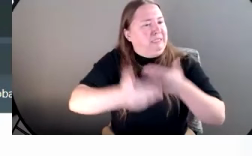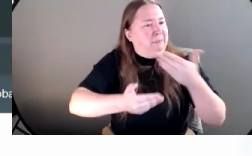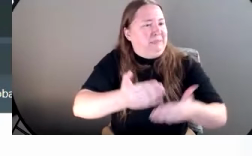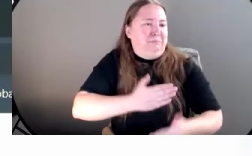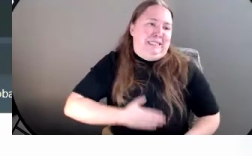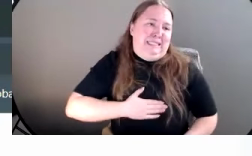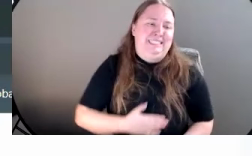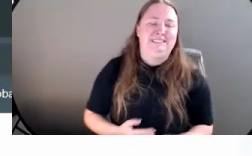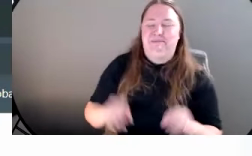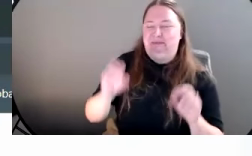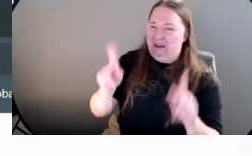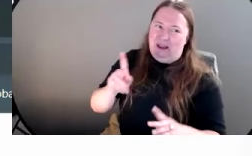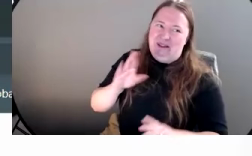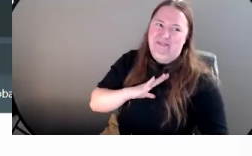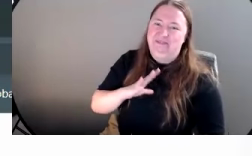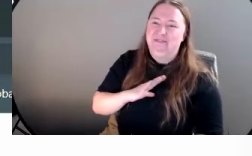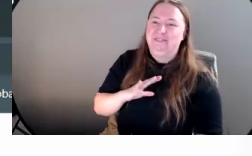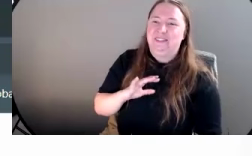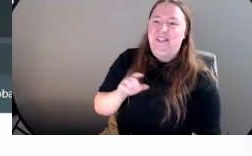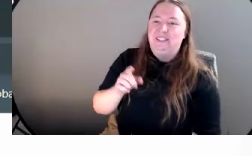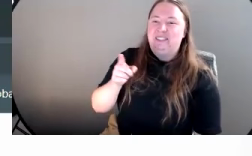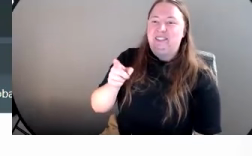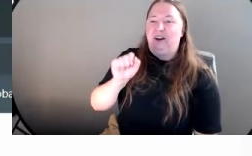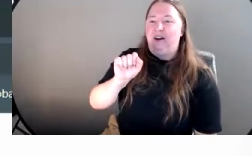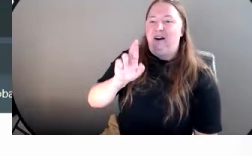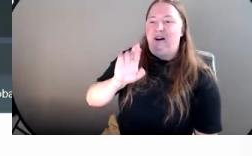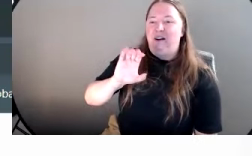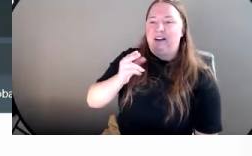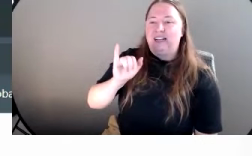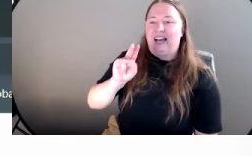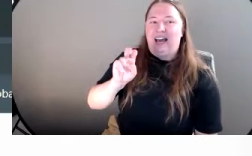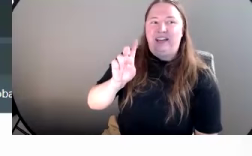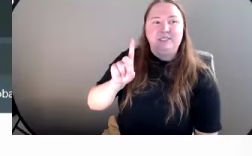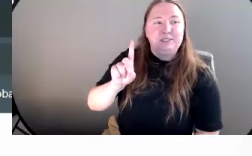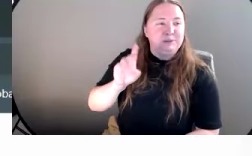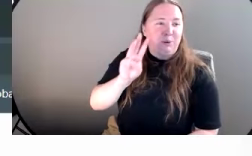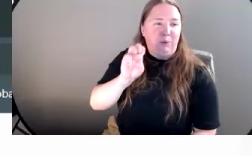So, the archive webinars, this might look different too depending on, your discipline.